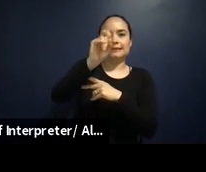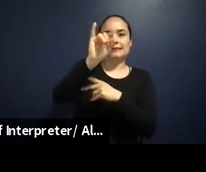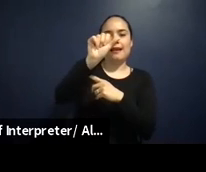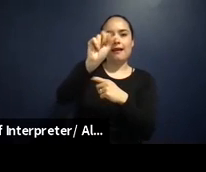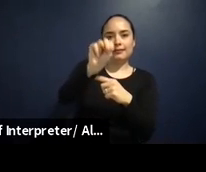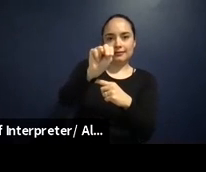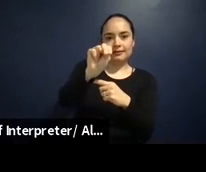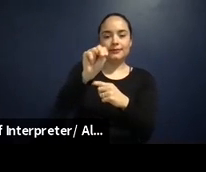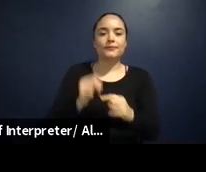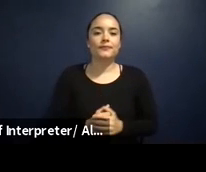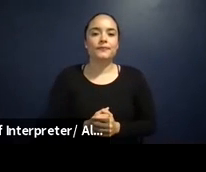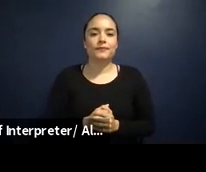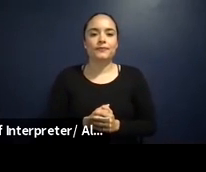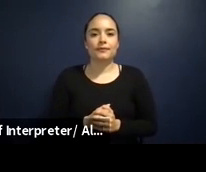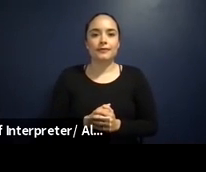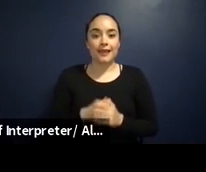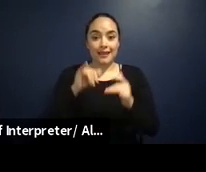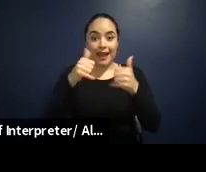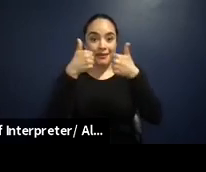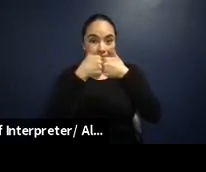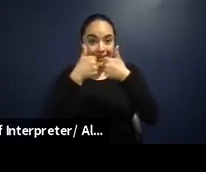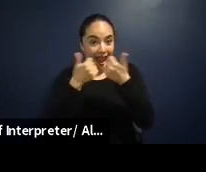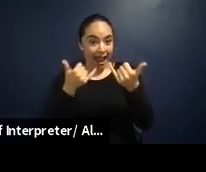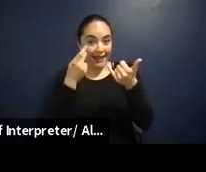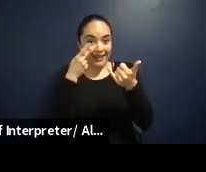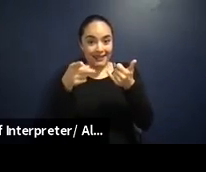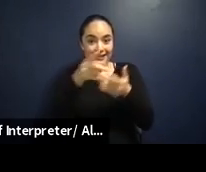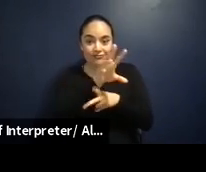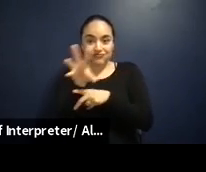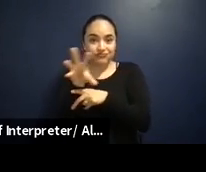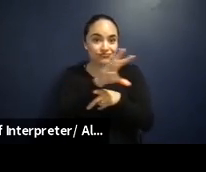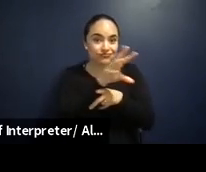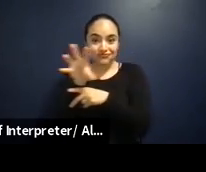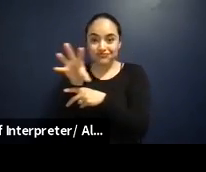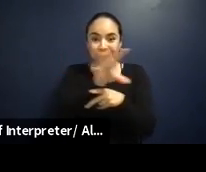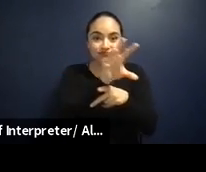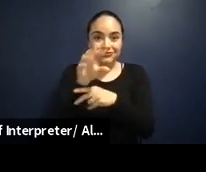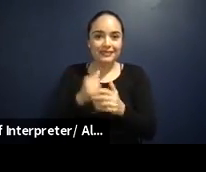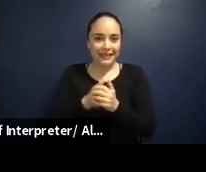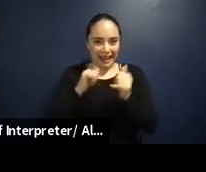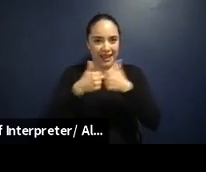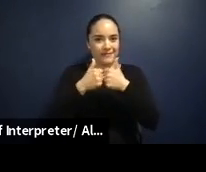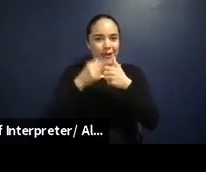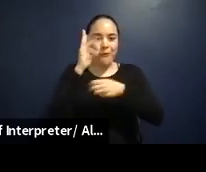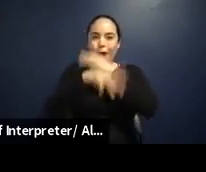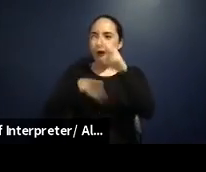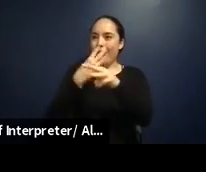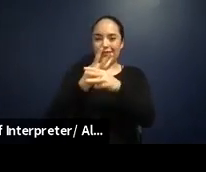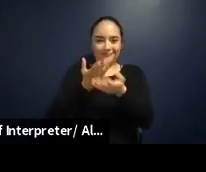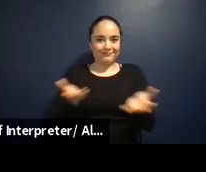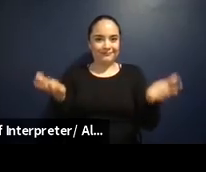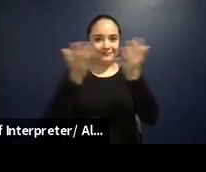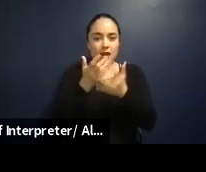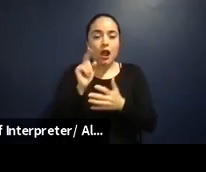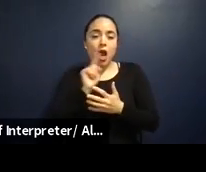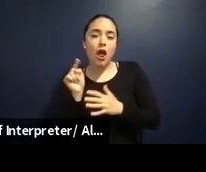so here is our Minecraft world, and if I go over here, I have a nice pool of lava over here,